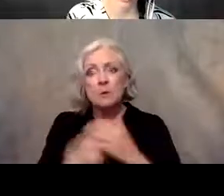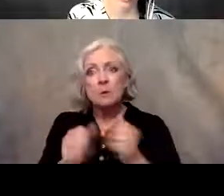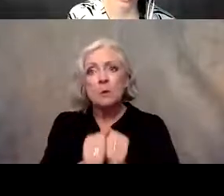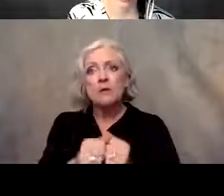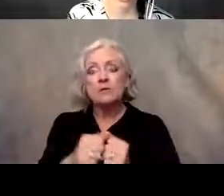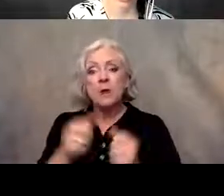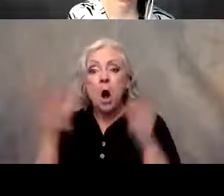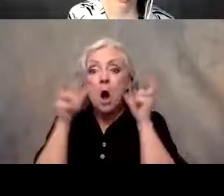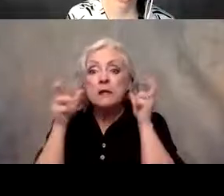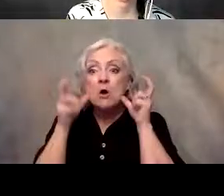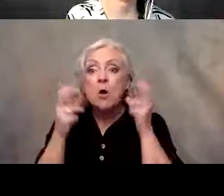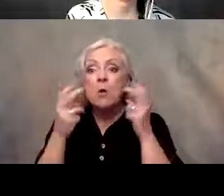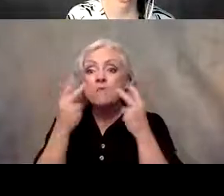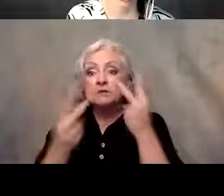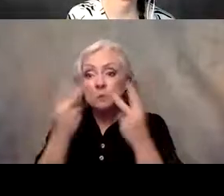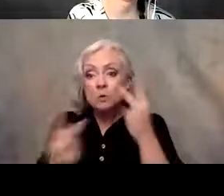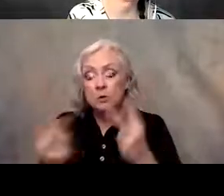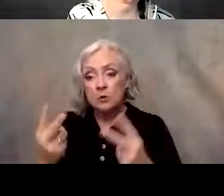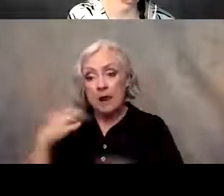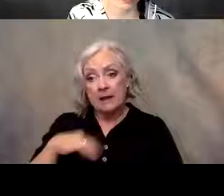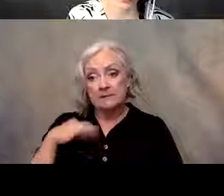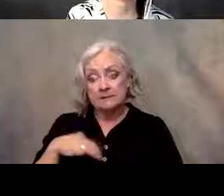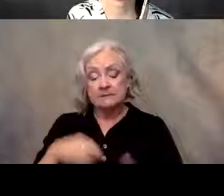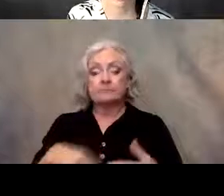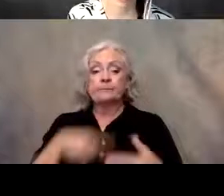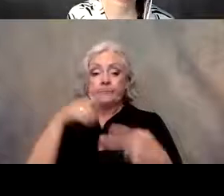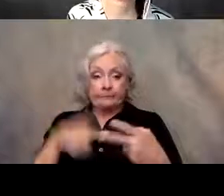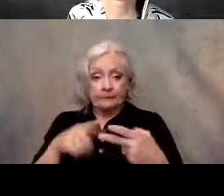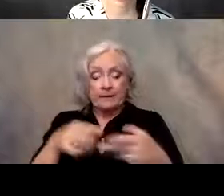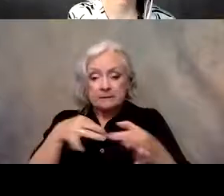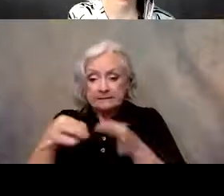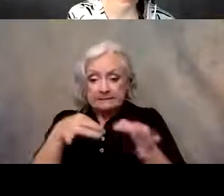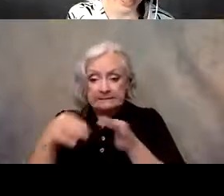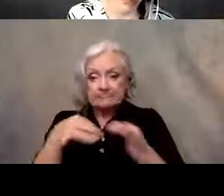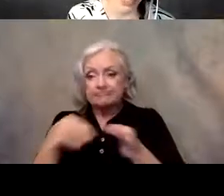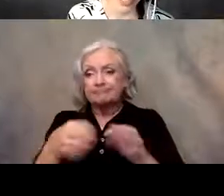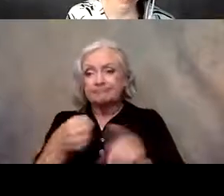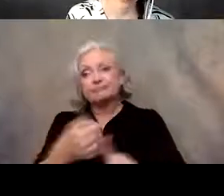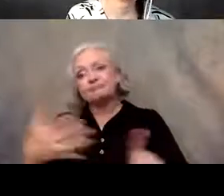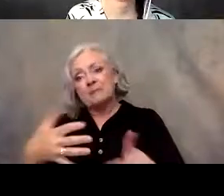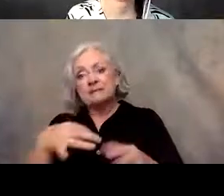Then we're going to walk through a few definitions, including some things that folks might not be as familiar with.